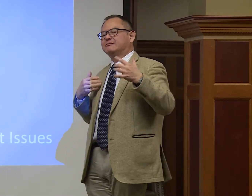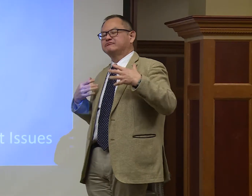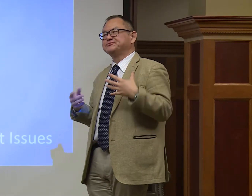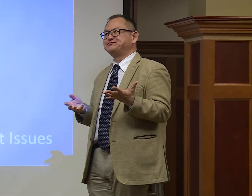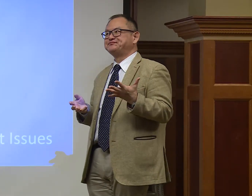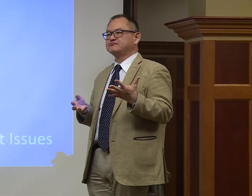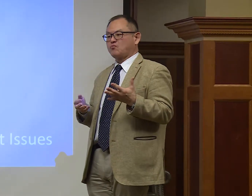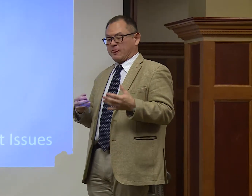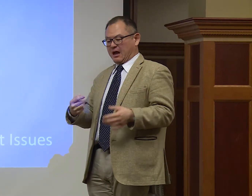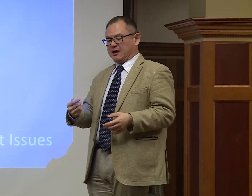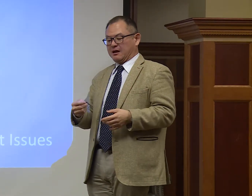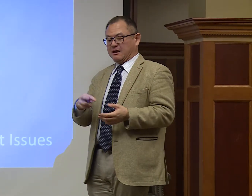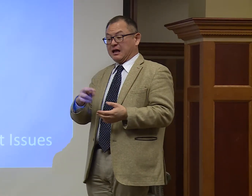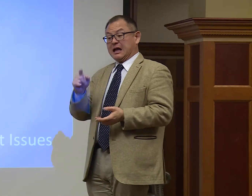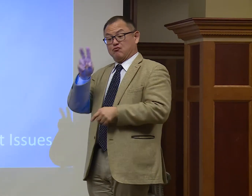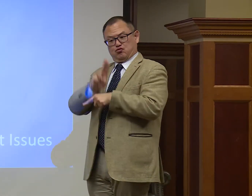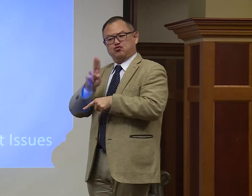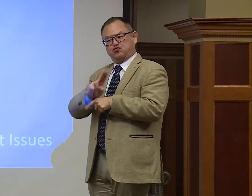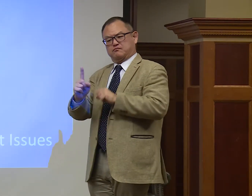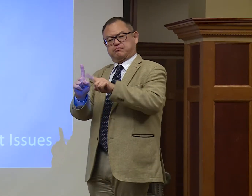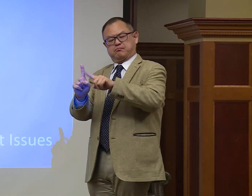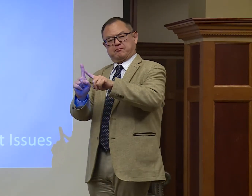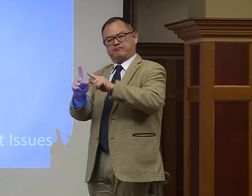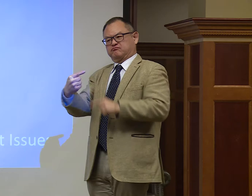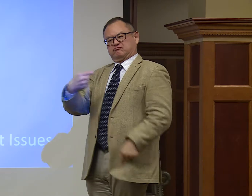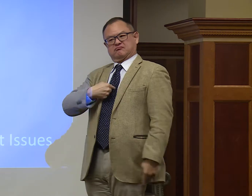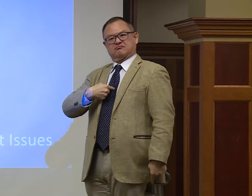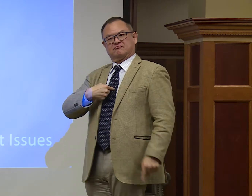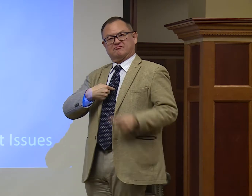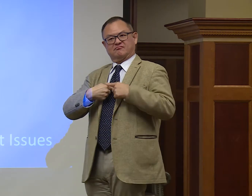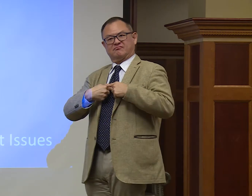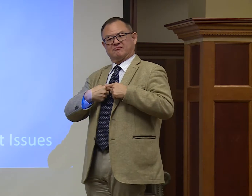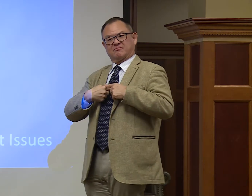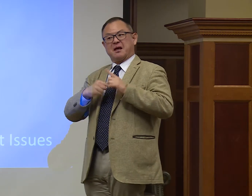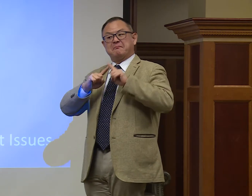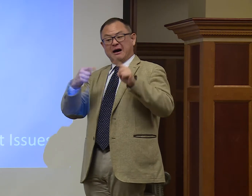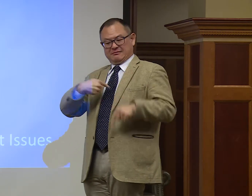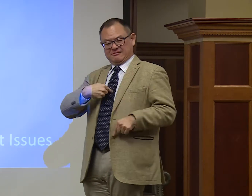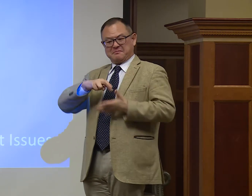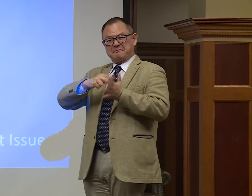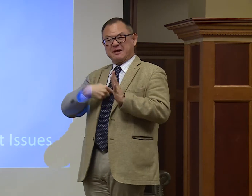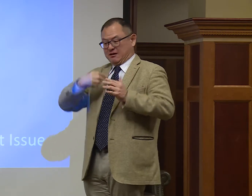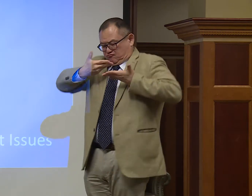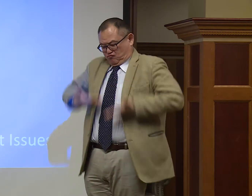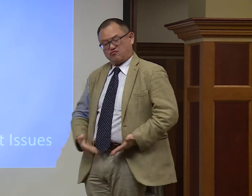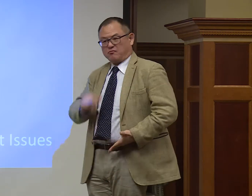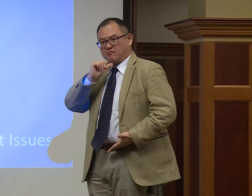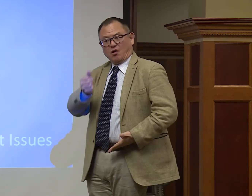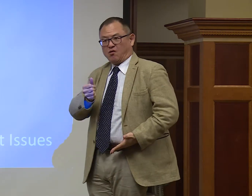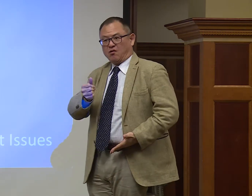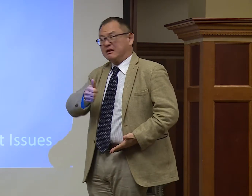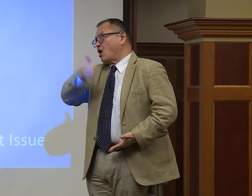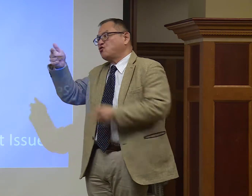In sign language, you can use the index finger to point to myself, but it could mean someone else.